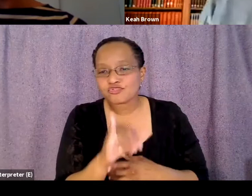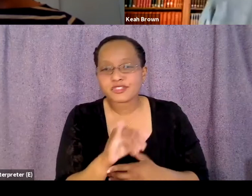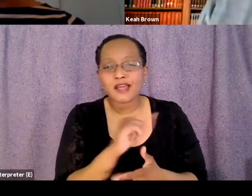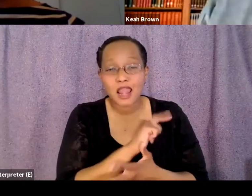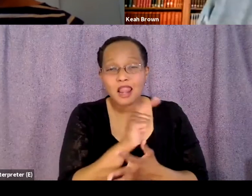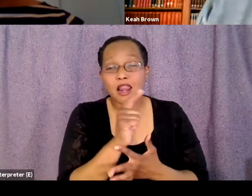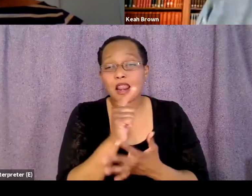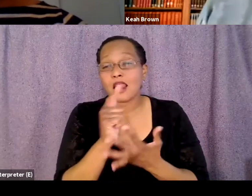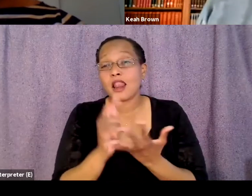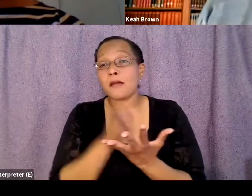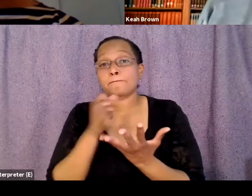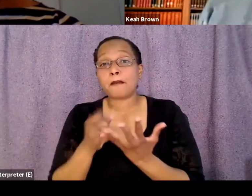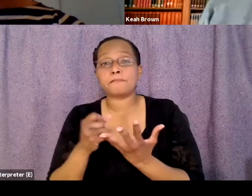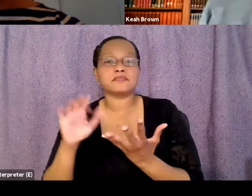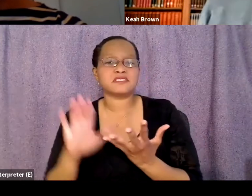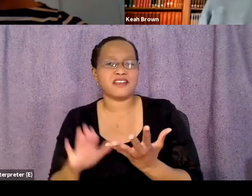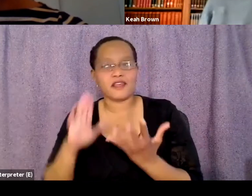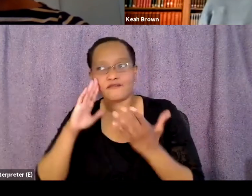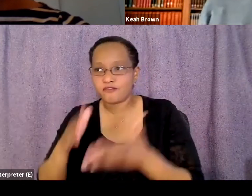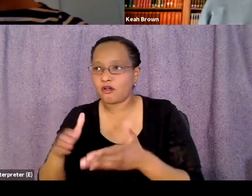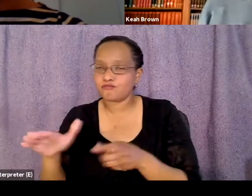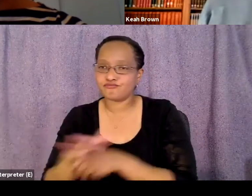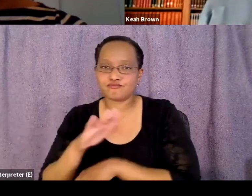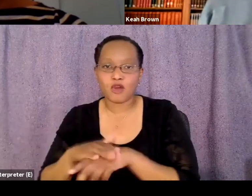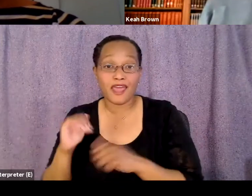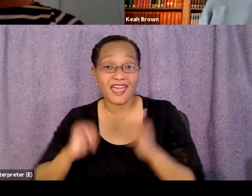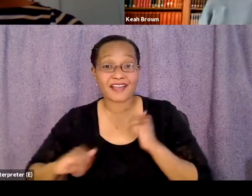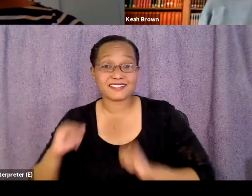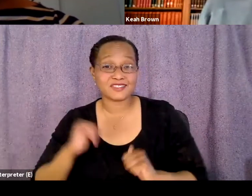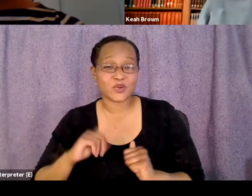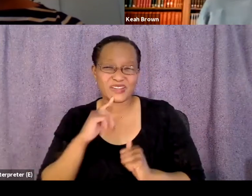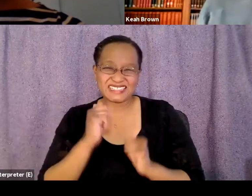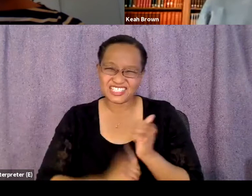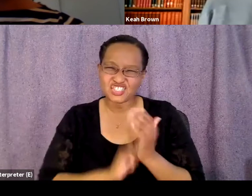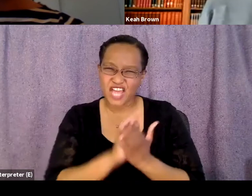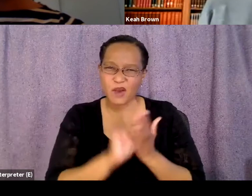Keah Brown: So yeah really just planning by the hour is how I keep everything in check